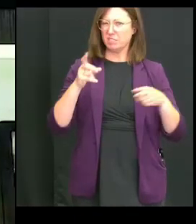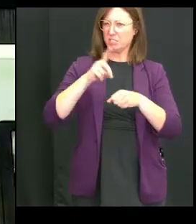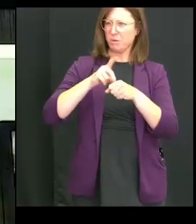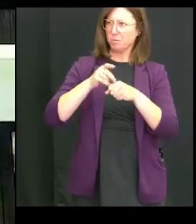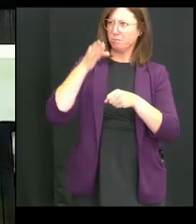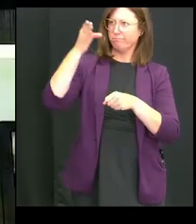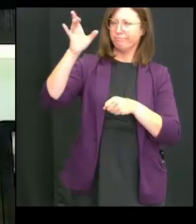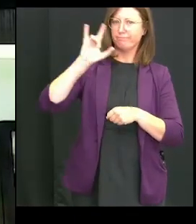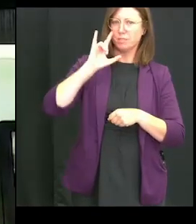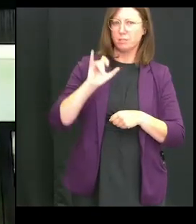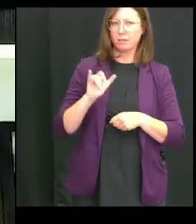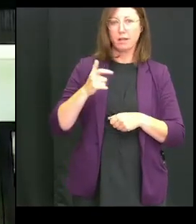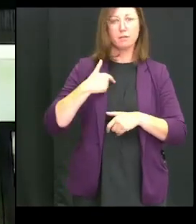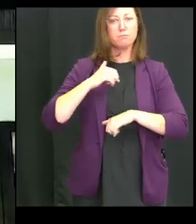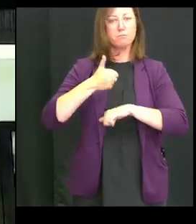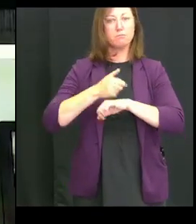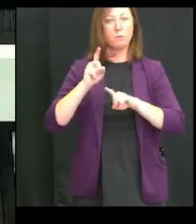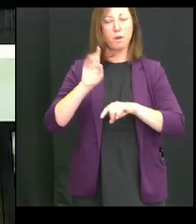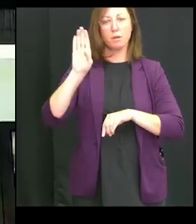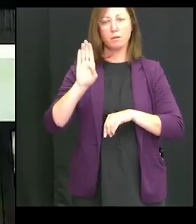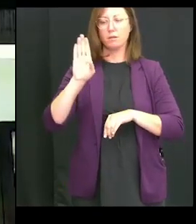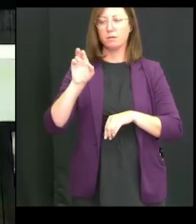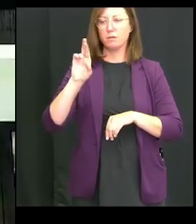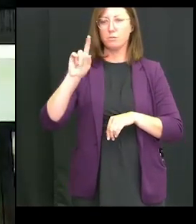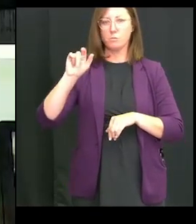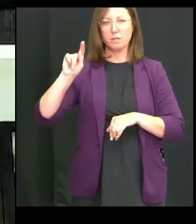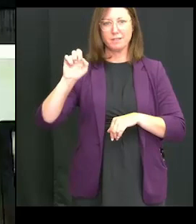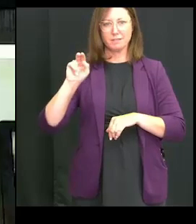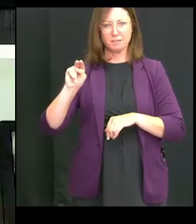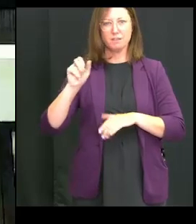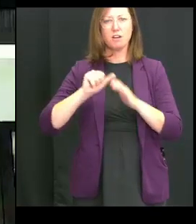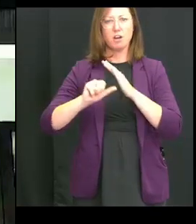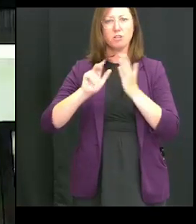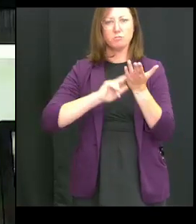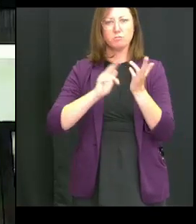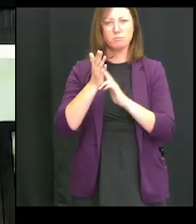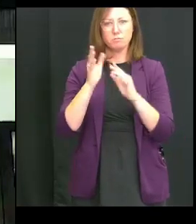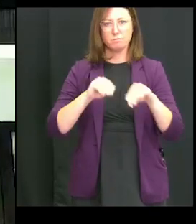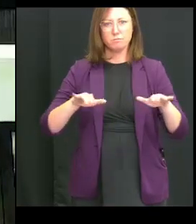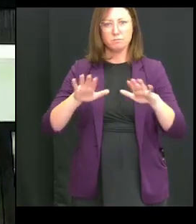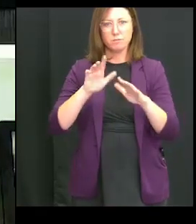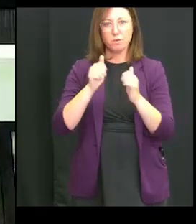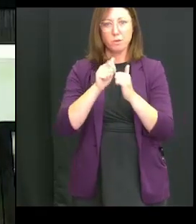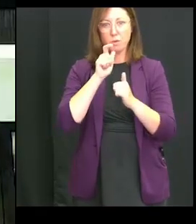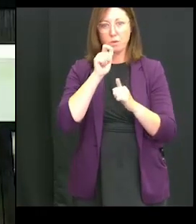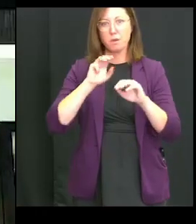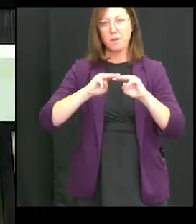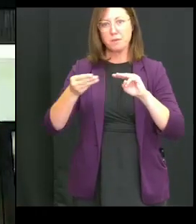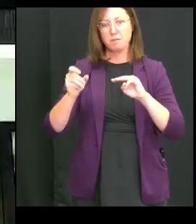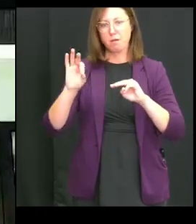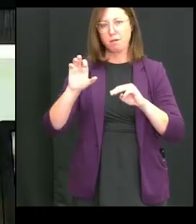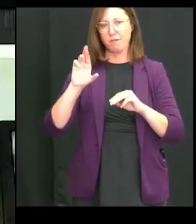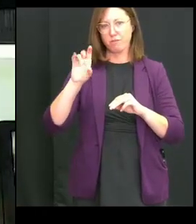I'm speaking to you from Burlington, Ontario, land which is part of the treaty lands in the territory of the Mississaugas of the Credit.